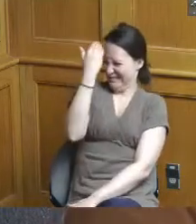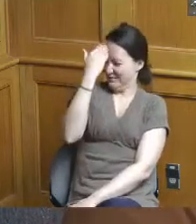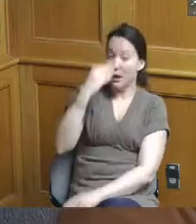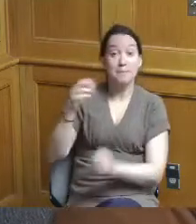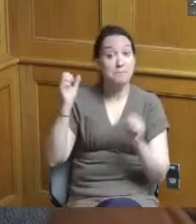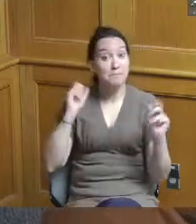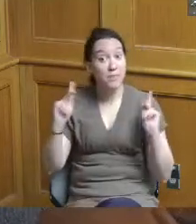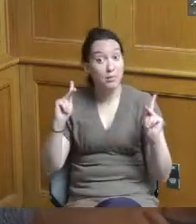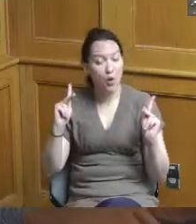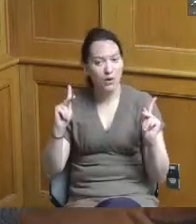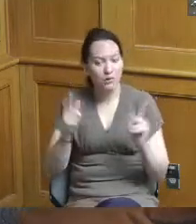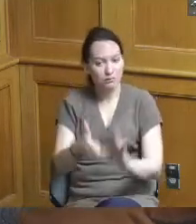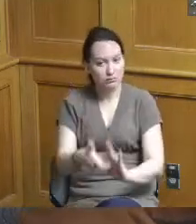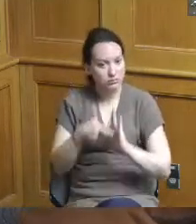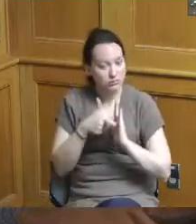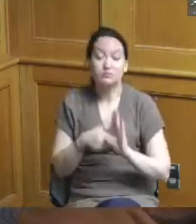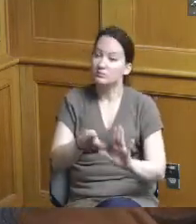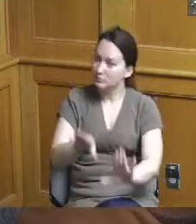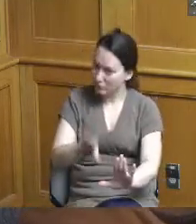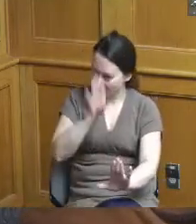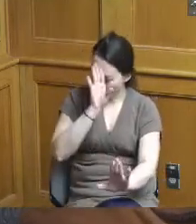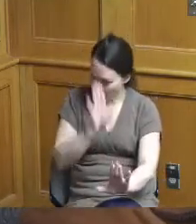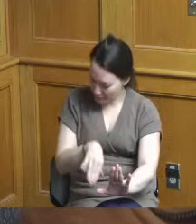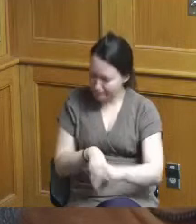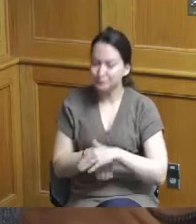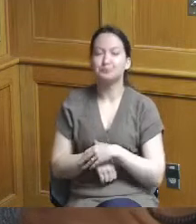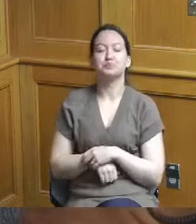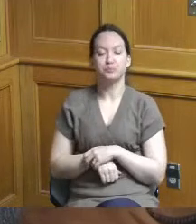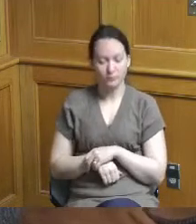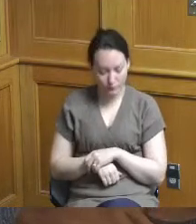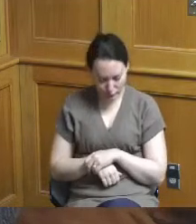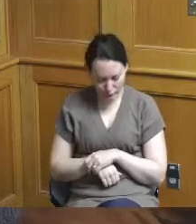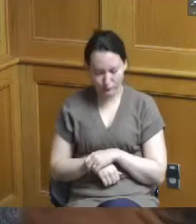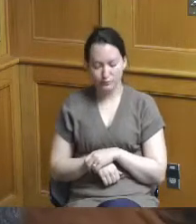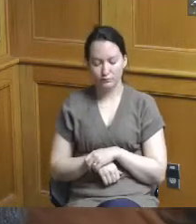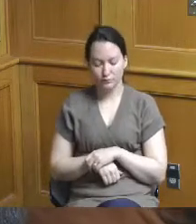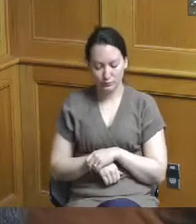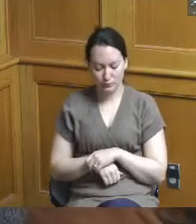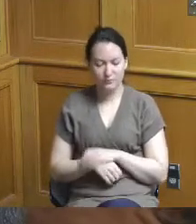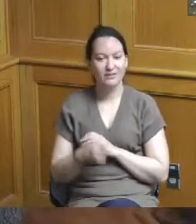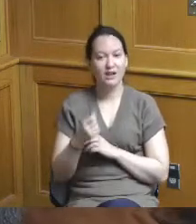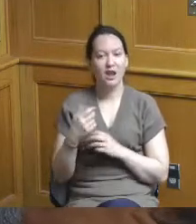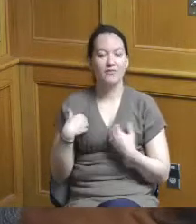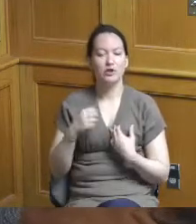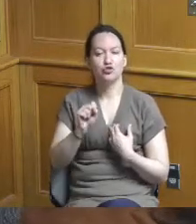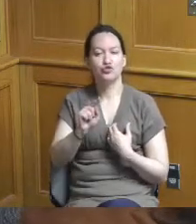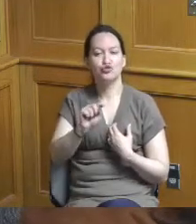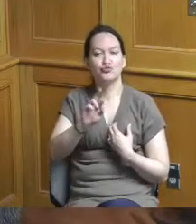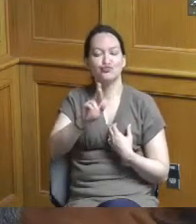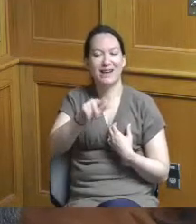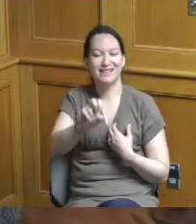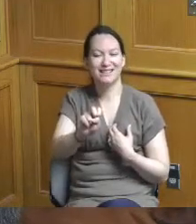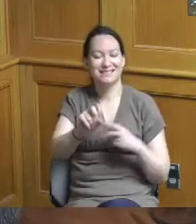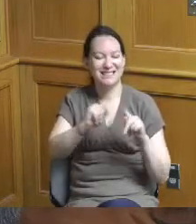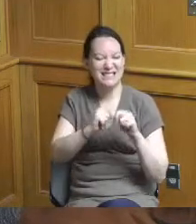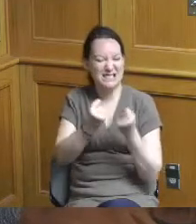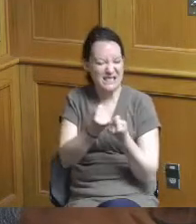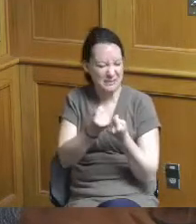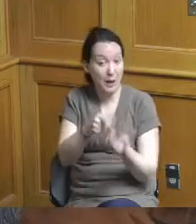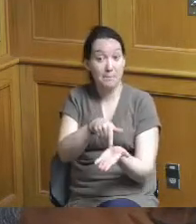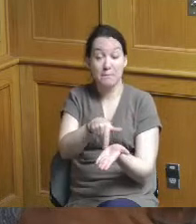of people needed now we had in here we would have a Strike Team this is paid with ARPA money